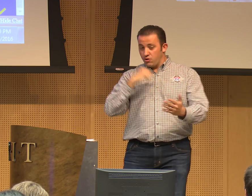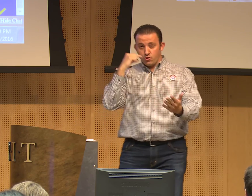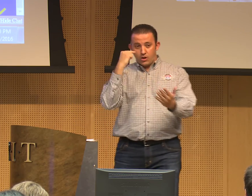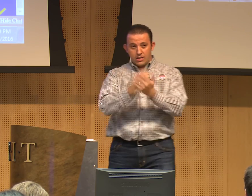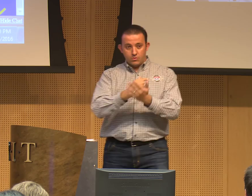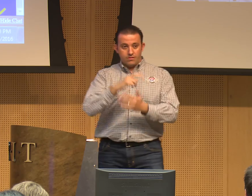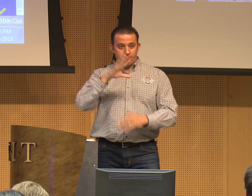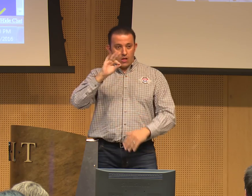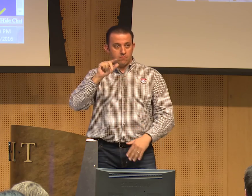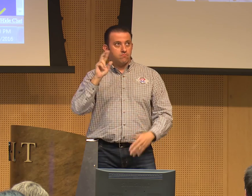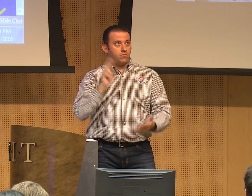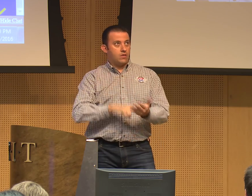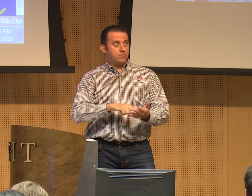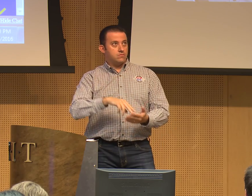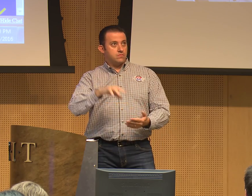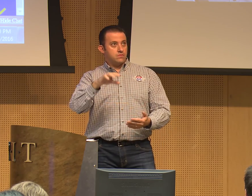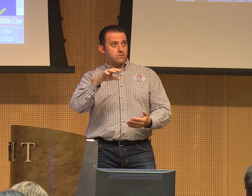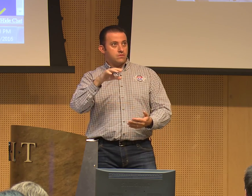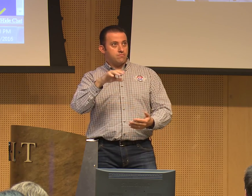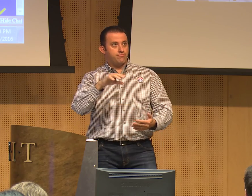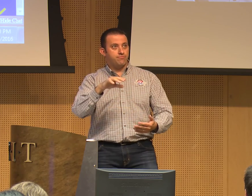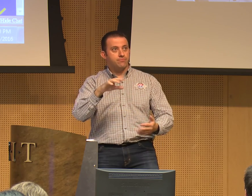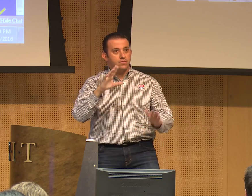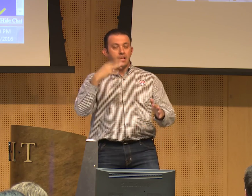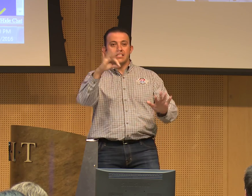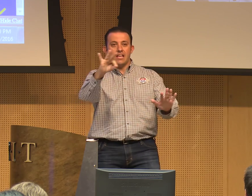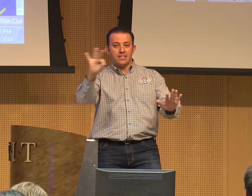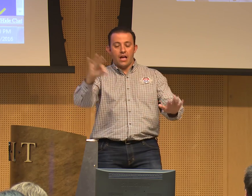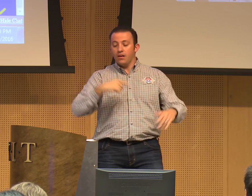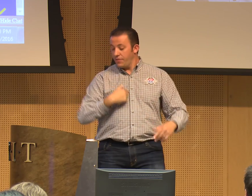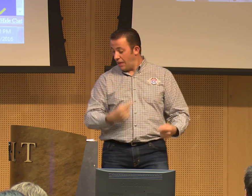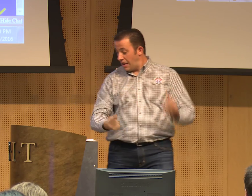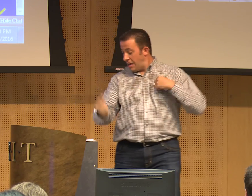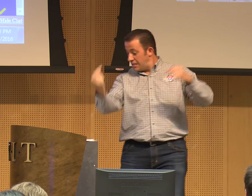and then I graduated high school in 1999.